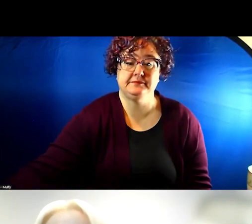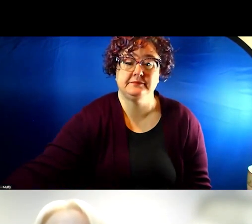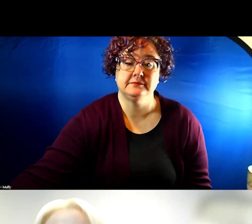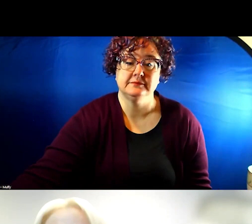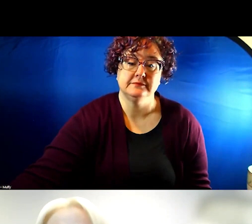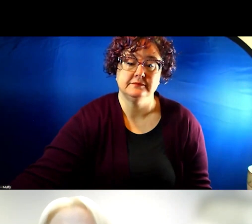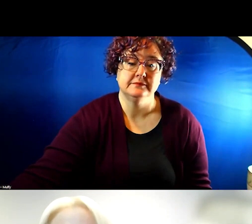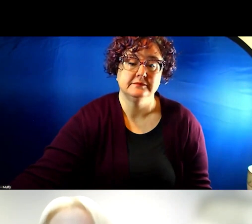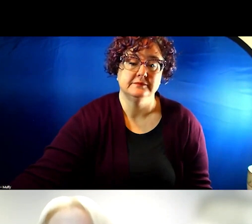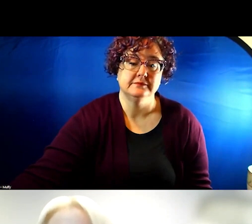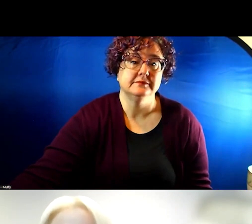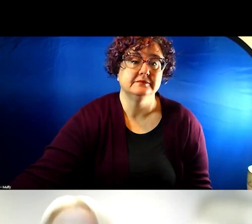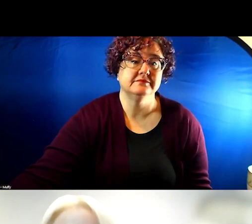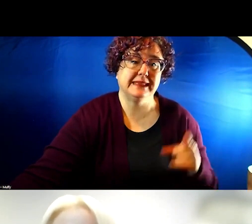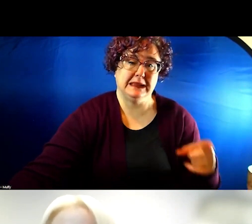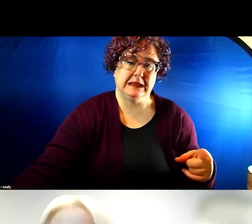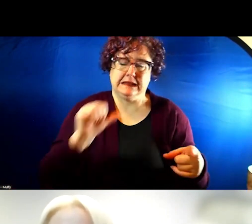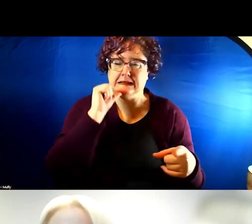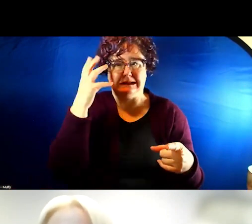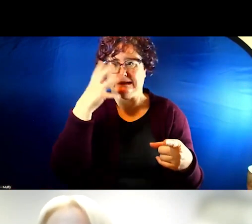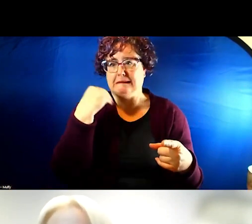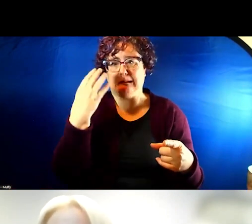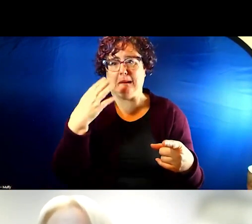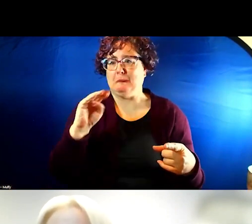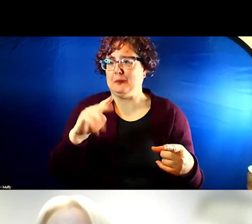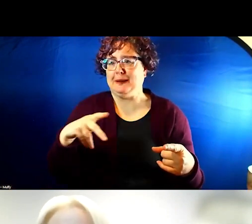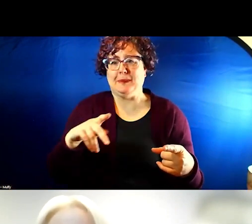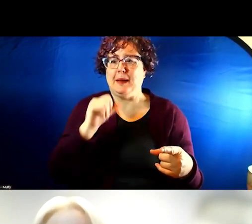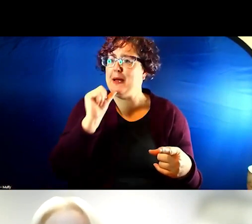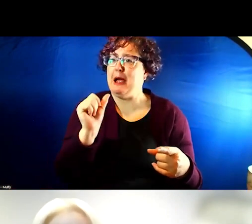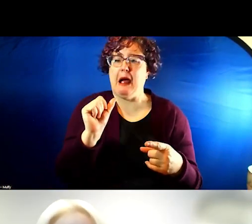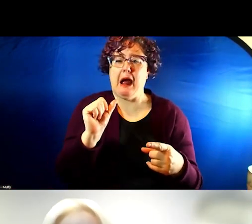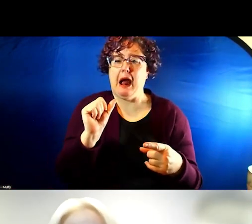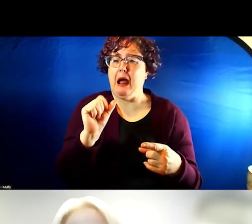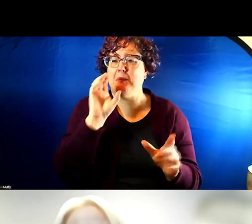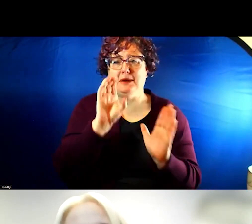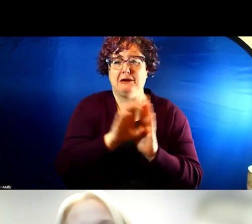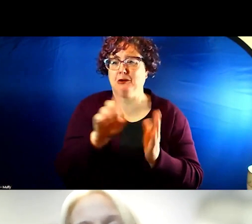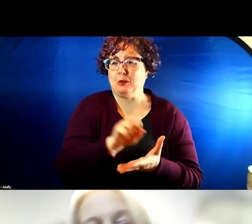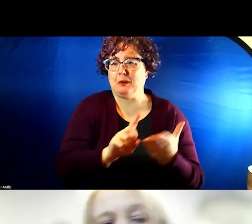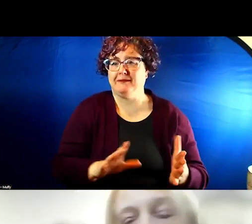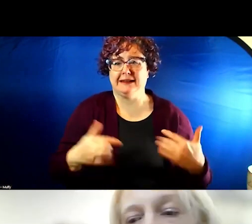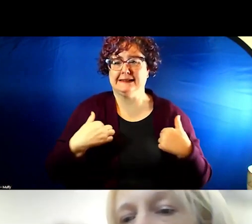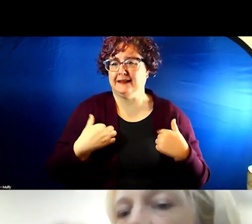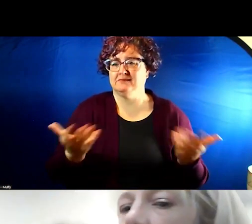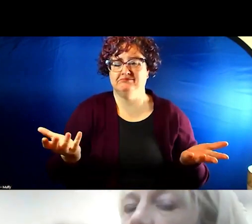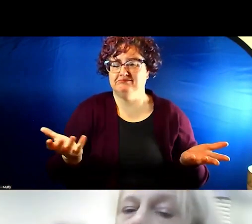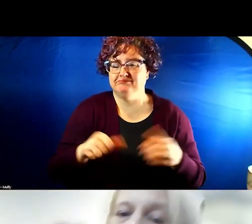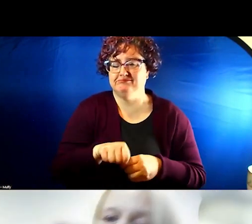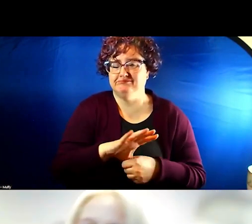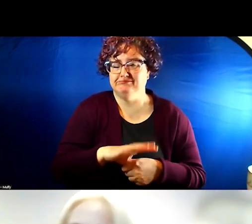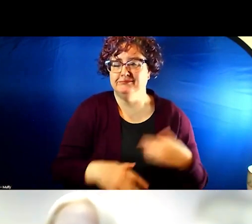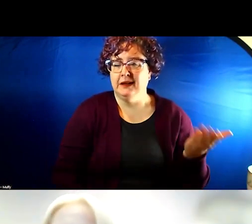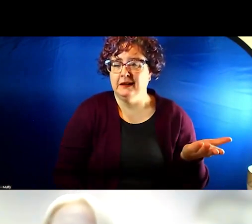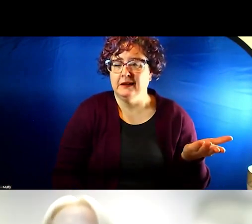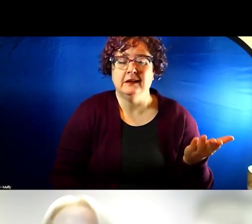THIS IS MY NOT PRETTY MAP I HAVE FOUND THE VALUE IN HAVING A GRAPHIC